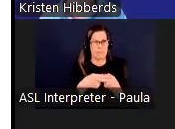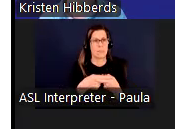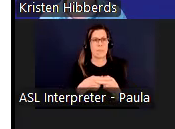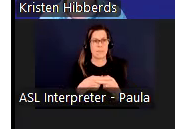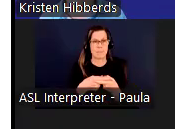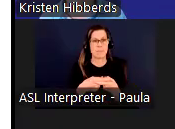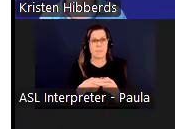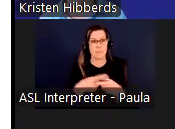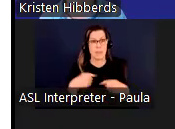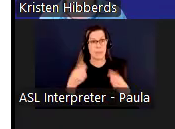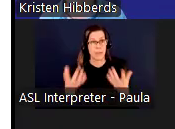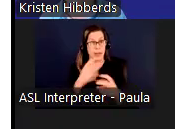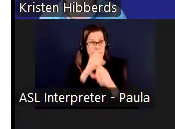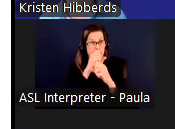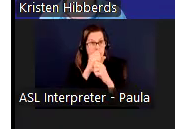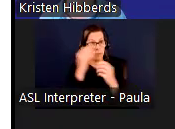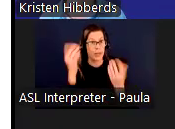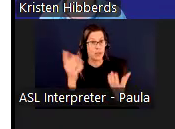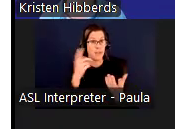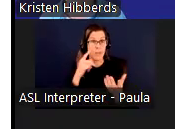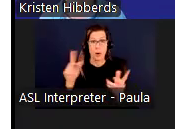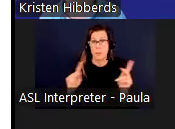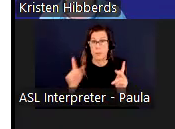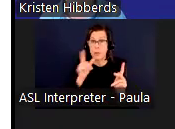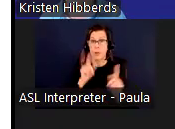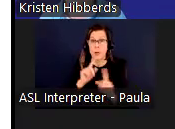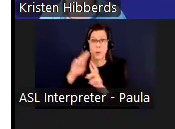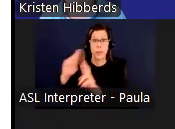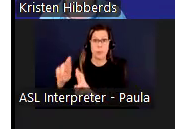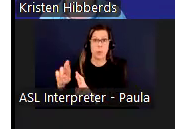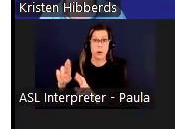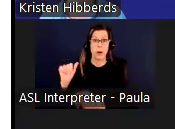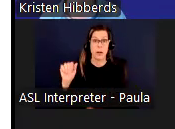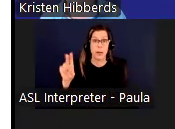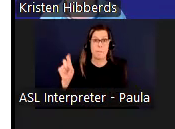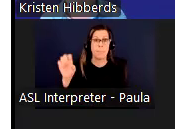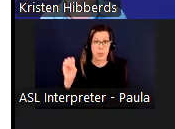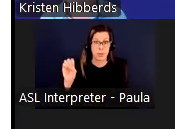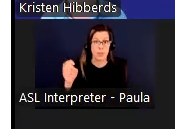Providing confidential information to individuals that report abuse to APS such